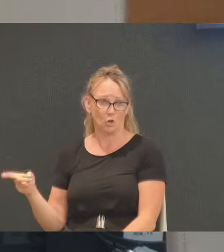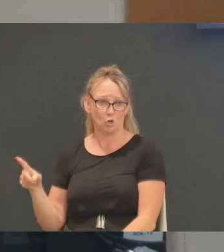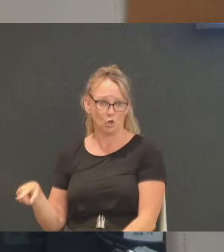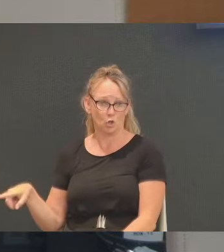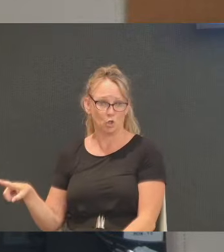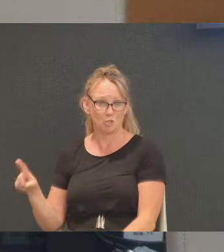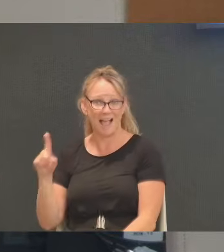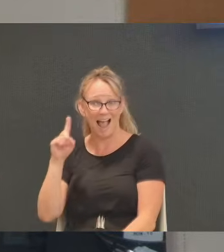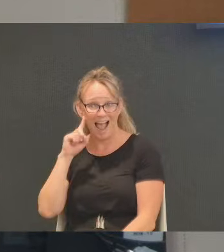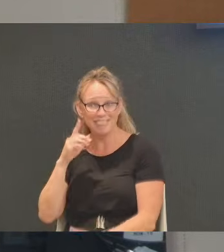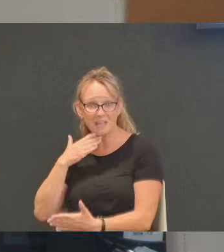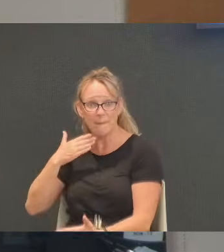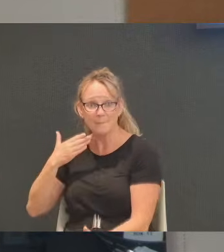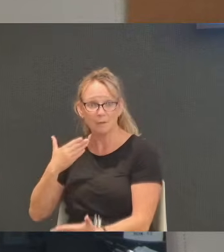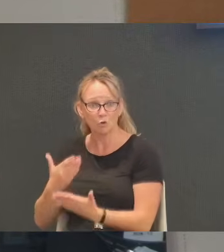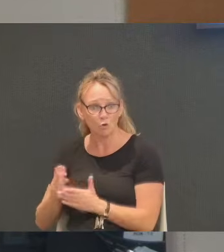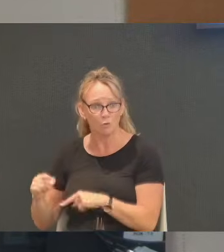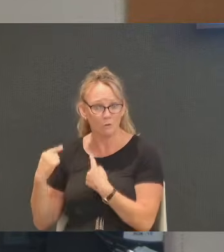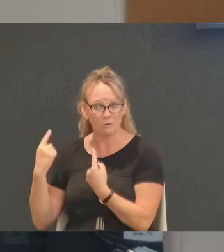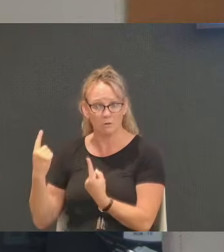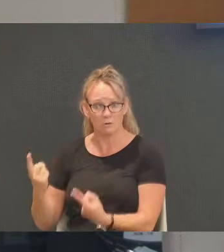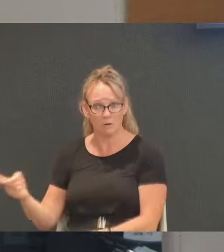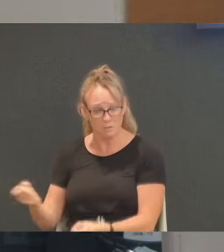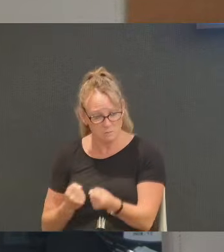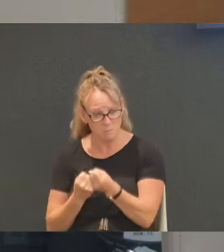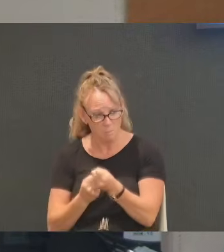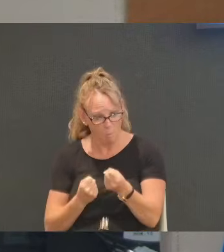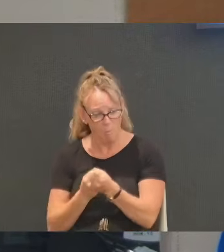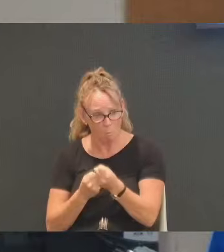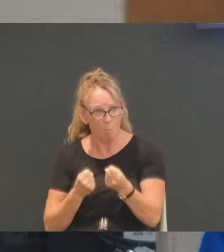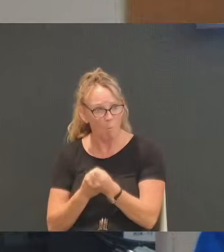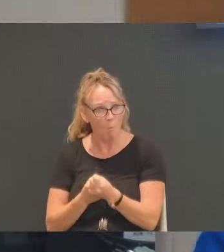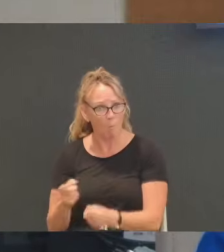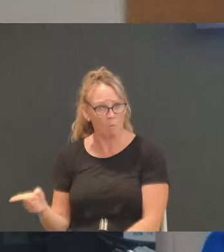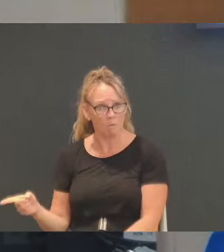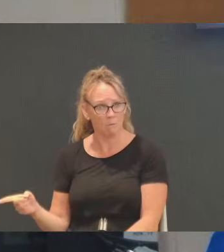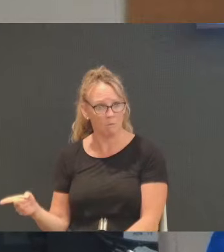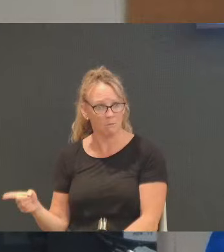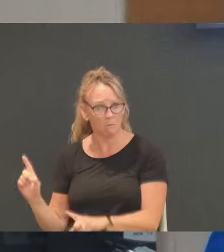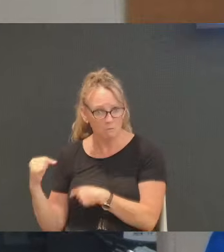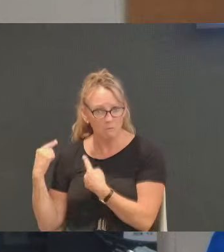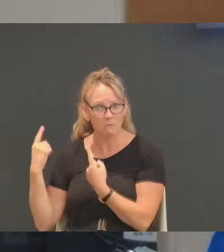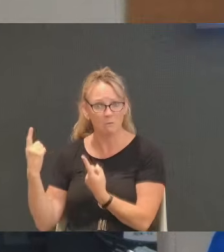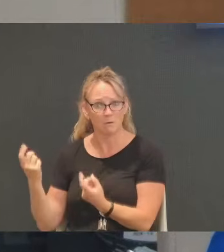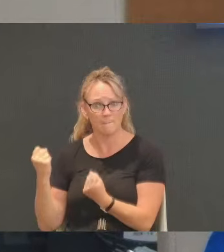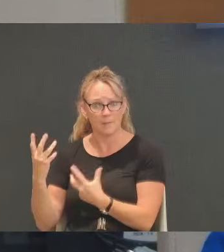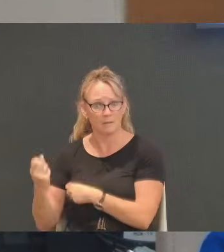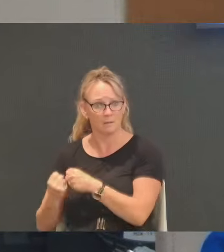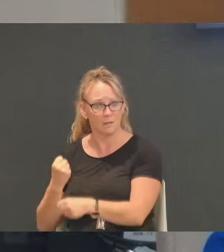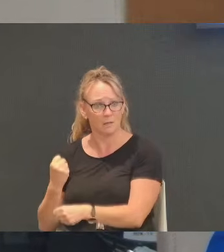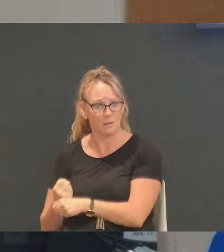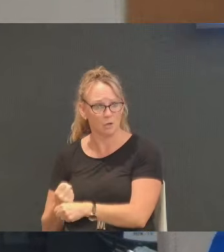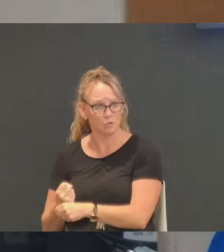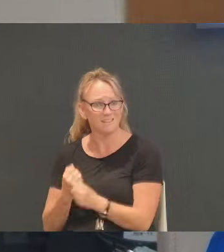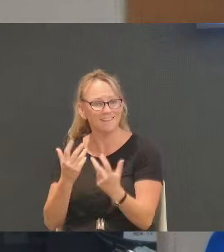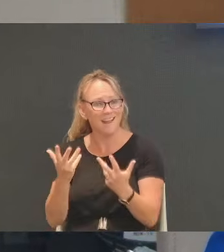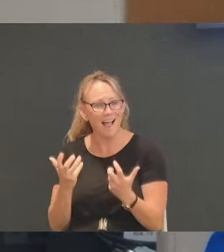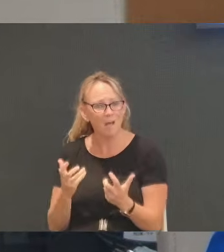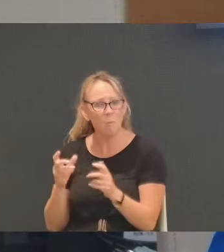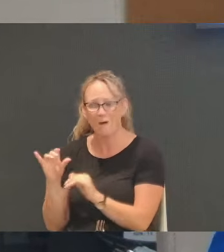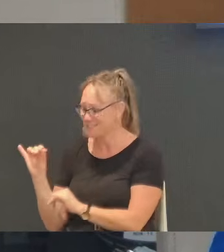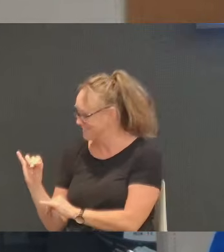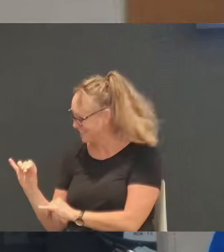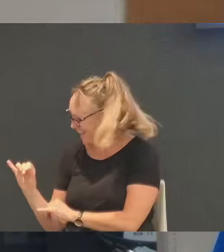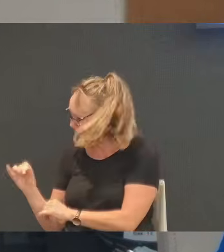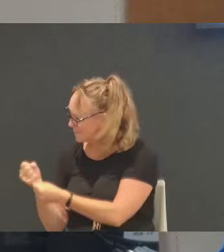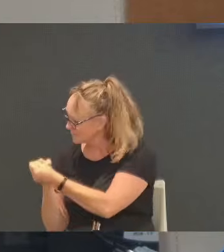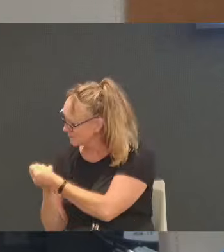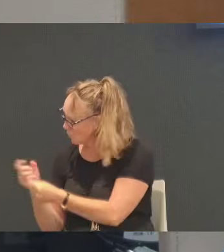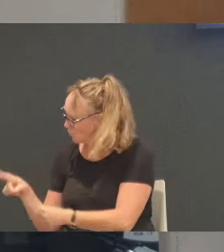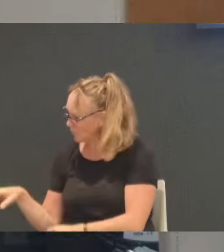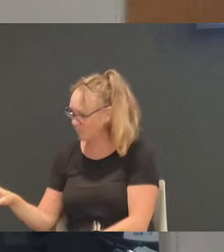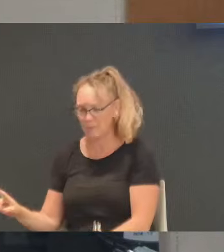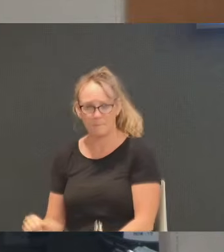good in saying we want to support our children and I want to keep them in that same mindset. So it's